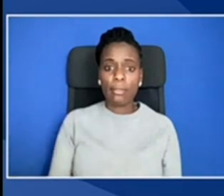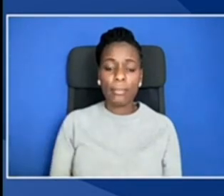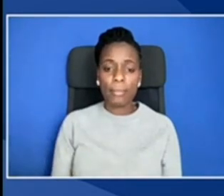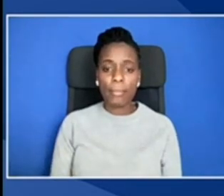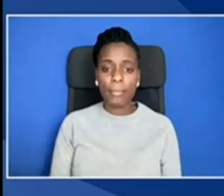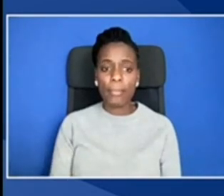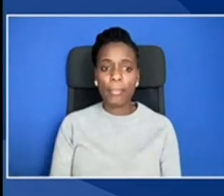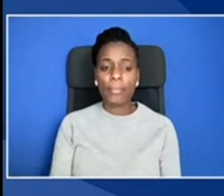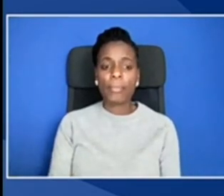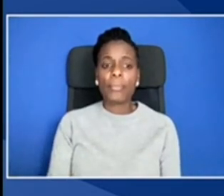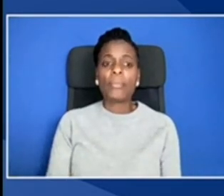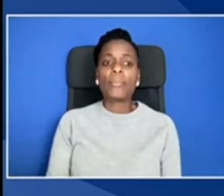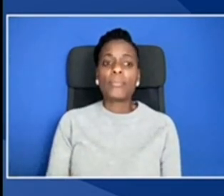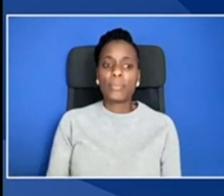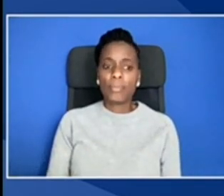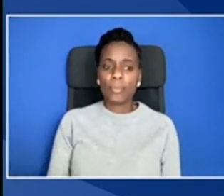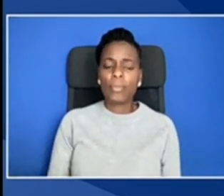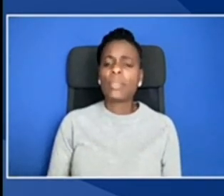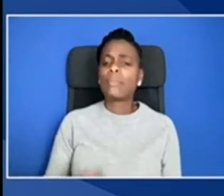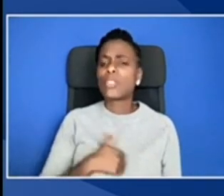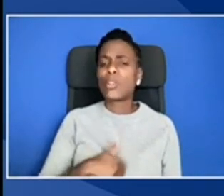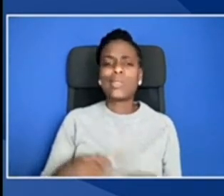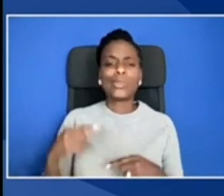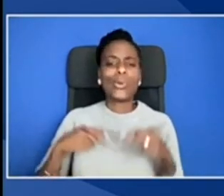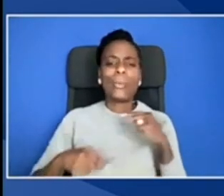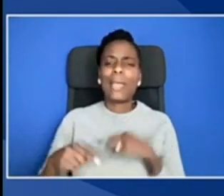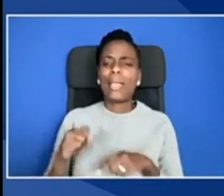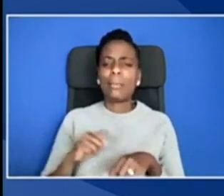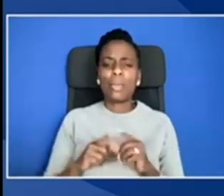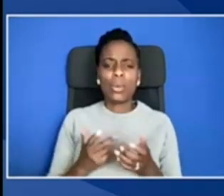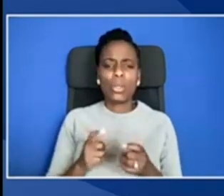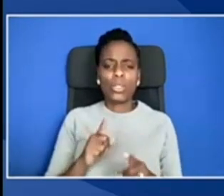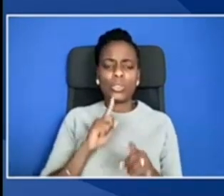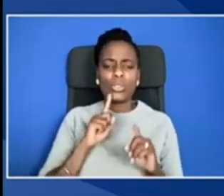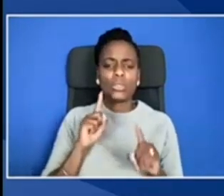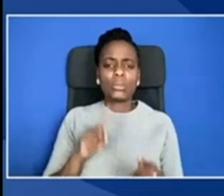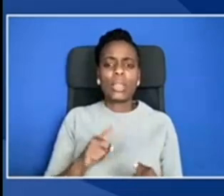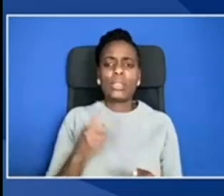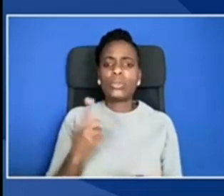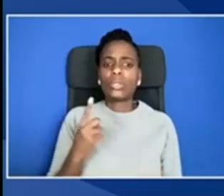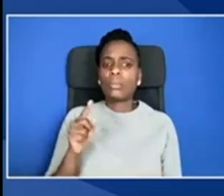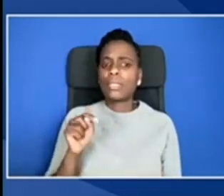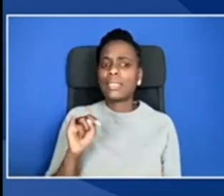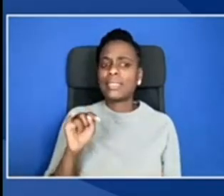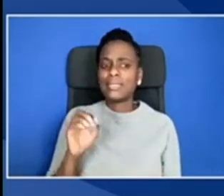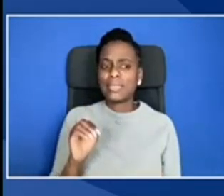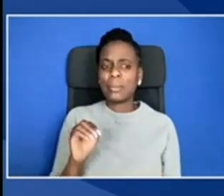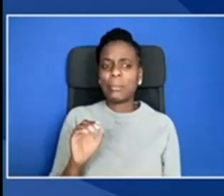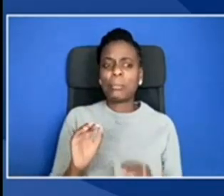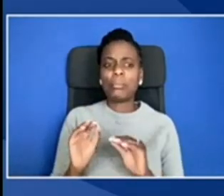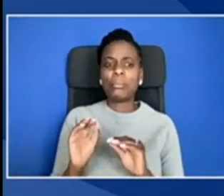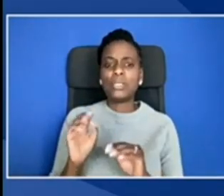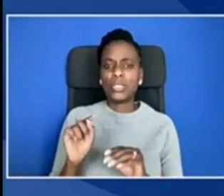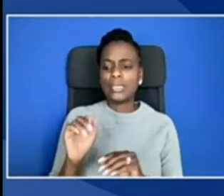Hi, sorry to take us back to this, but I just wanted to respond to something Tamy put in the chat, like all the way at the beginning of the session as to the GE